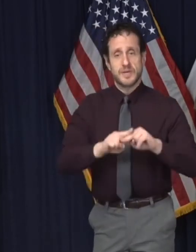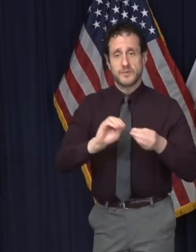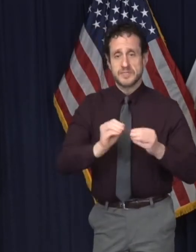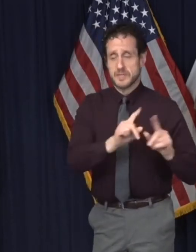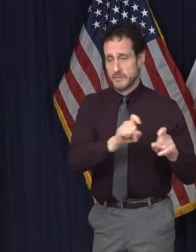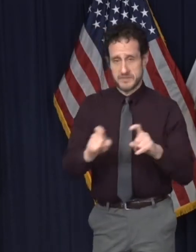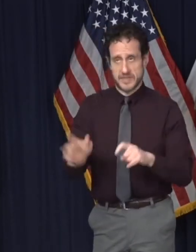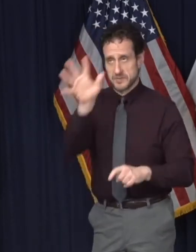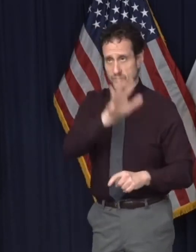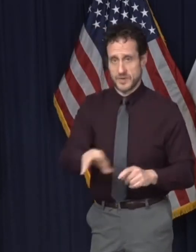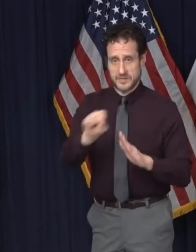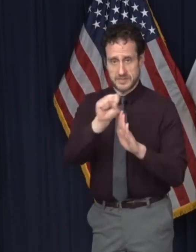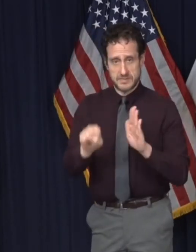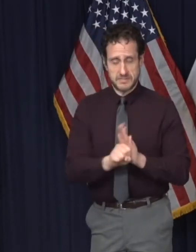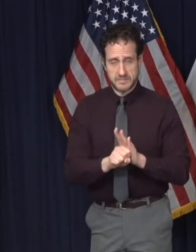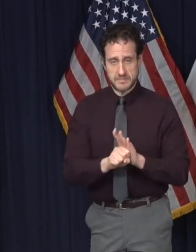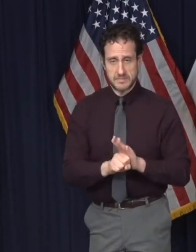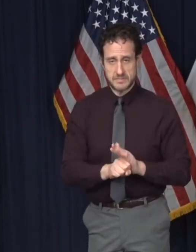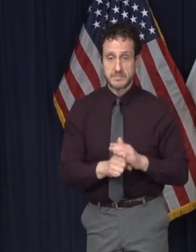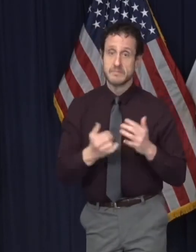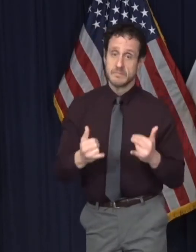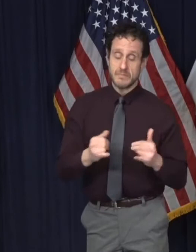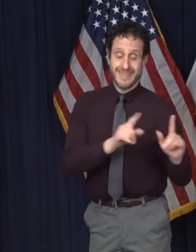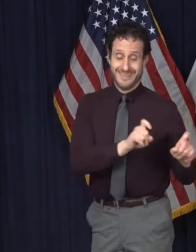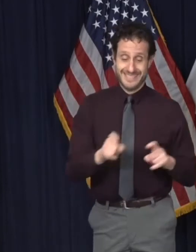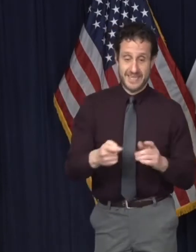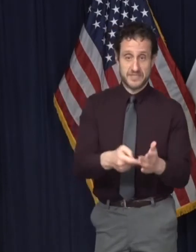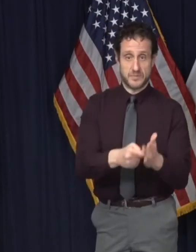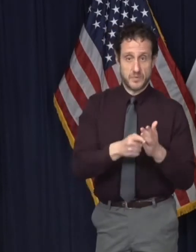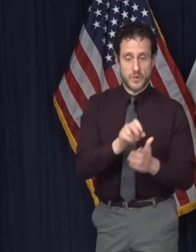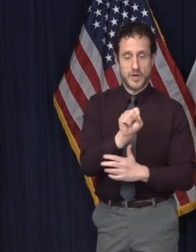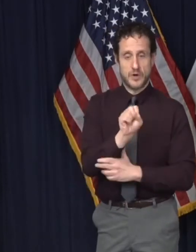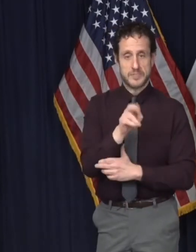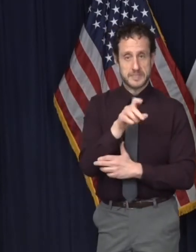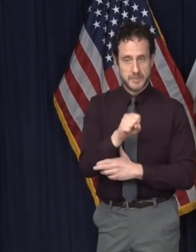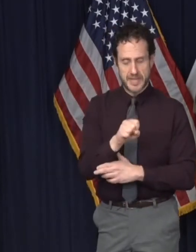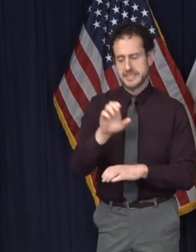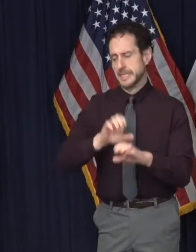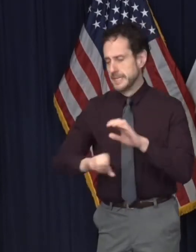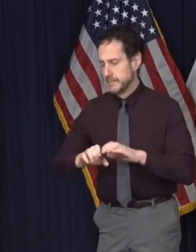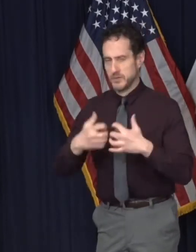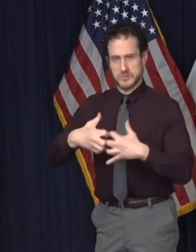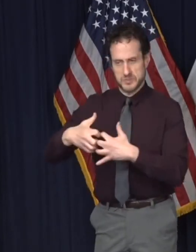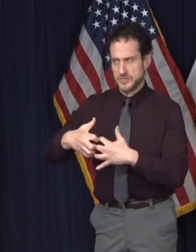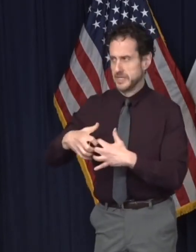CAPACITY STATEWIDE. TO ENSURE A STEADY STREAM OF SUPPLIES, OUR IN-STATE